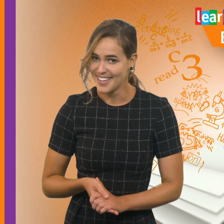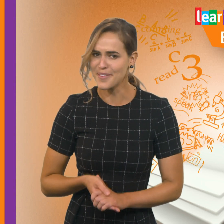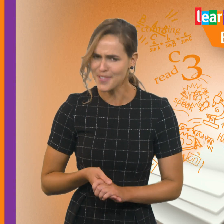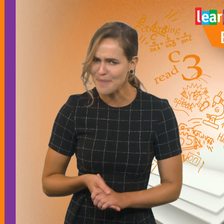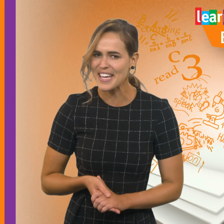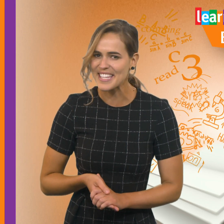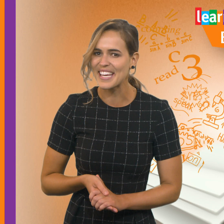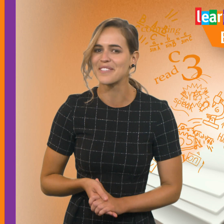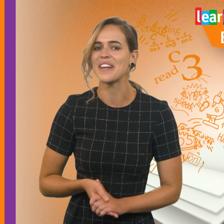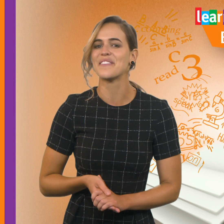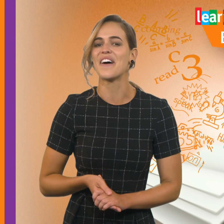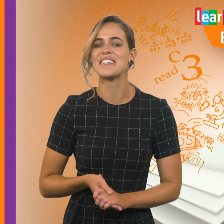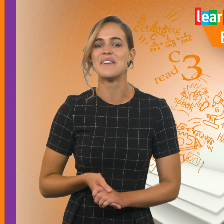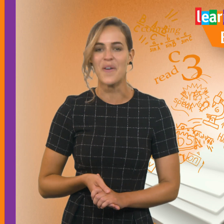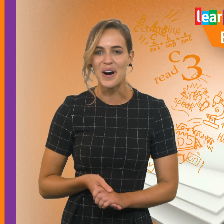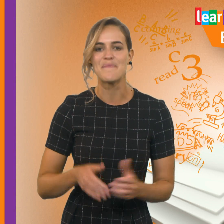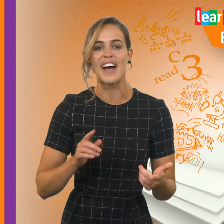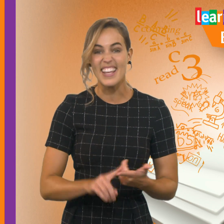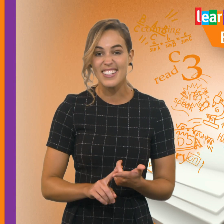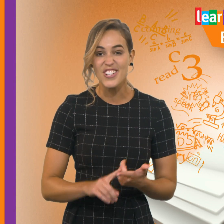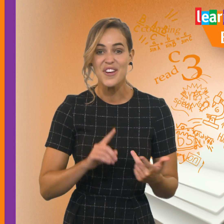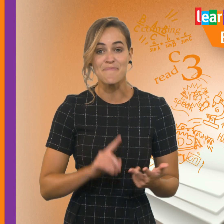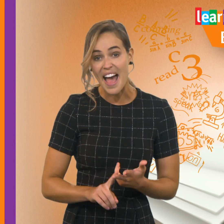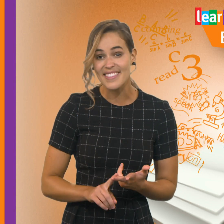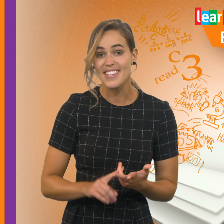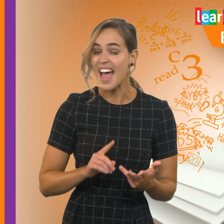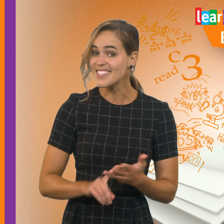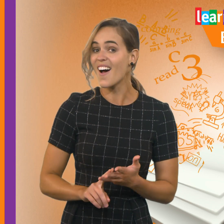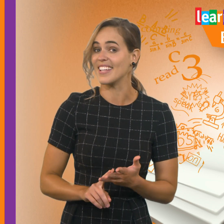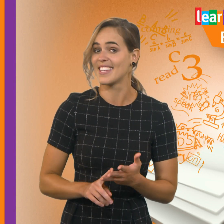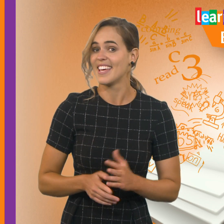So it's time to get the kids ready to find out more about English, maths, and science,